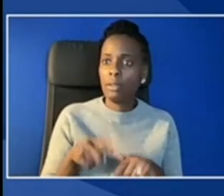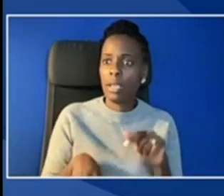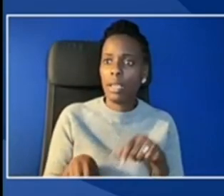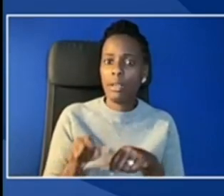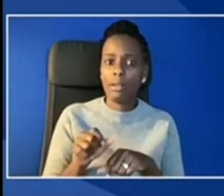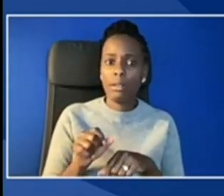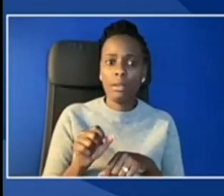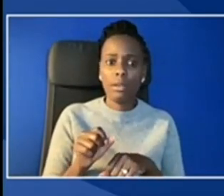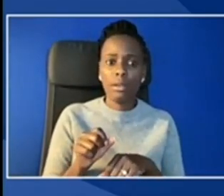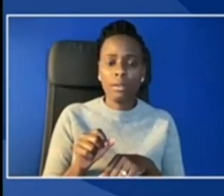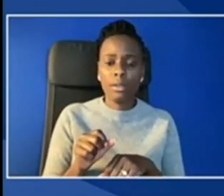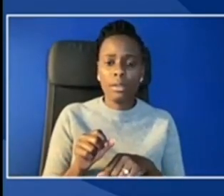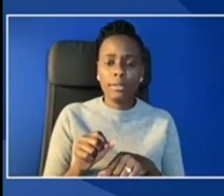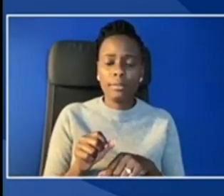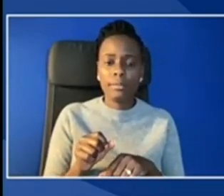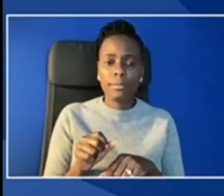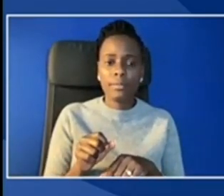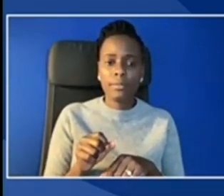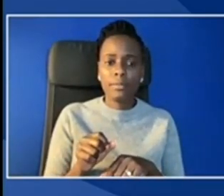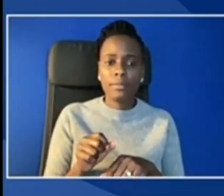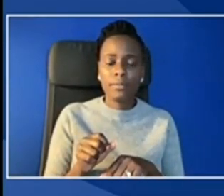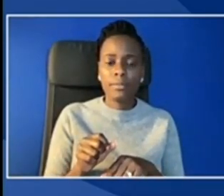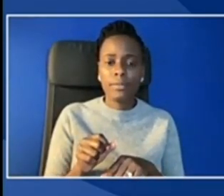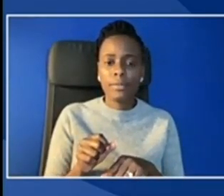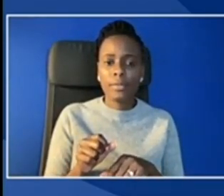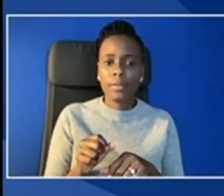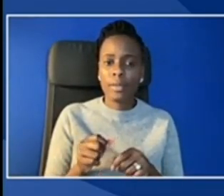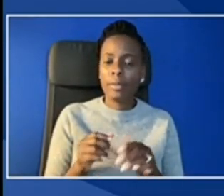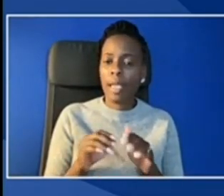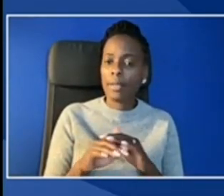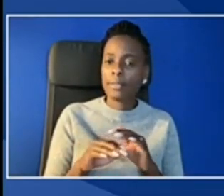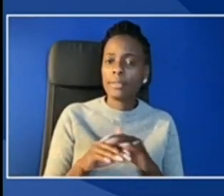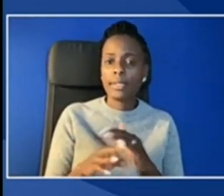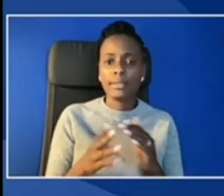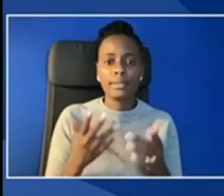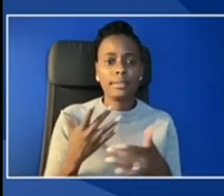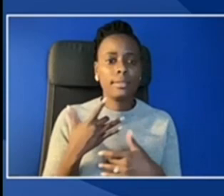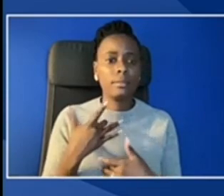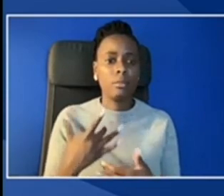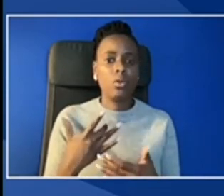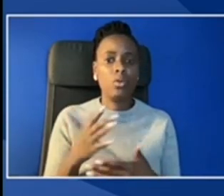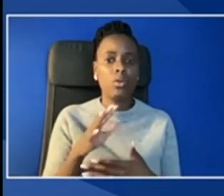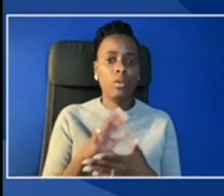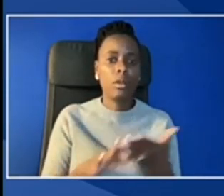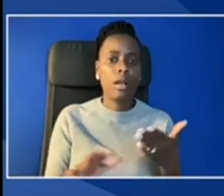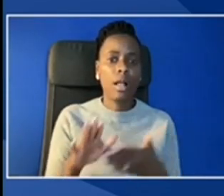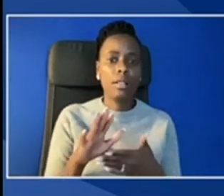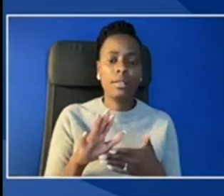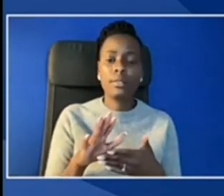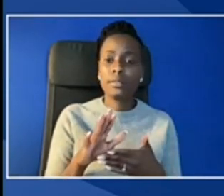this schedule of typical college schedules. So today I am speaking in favor